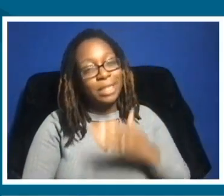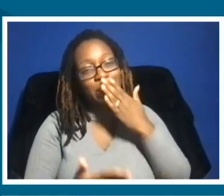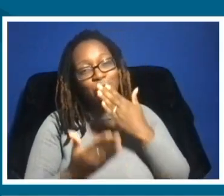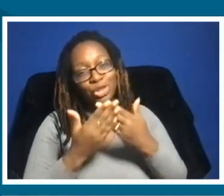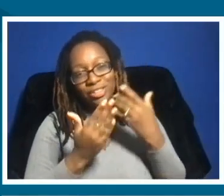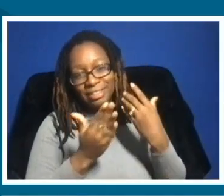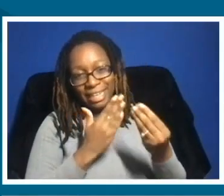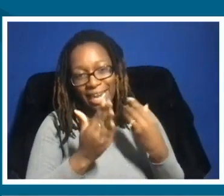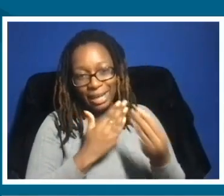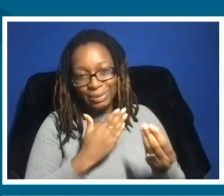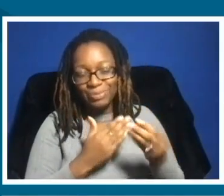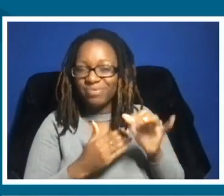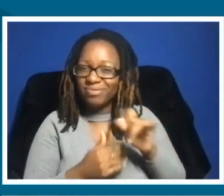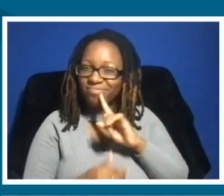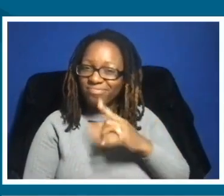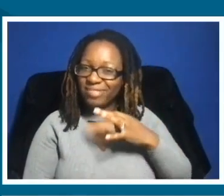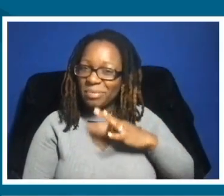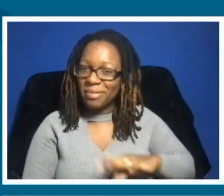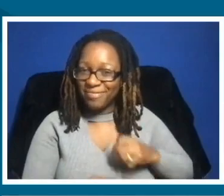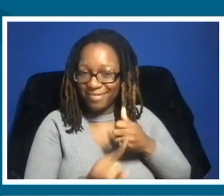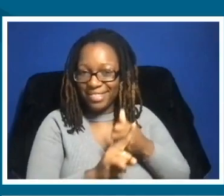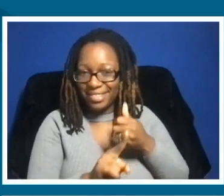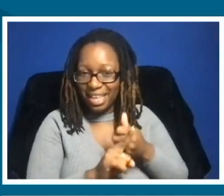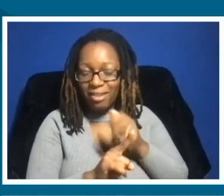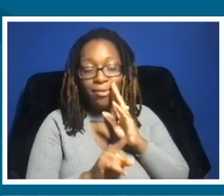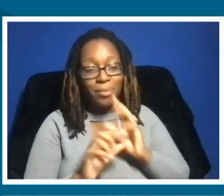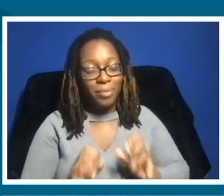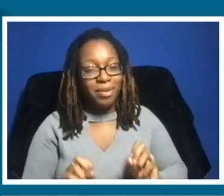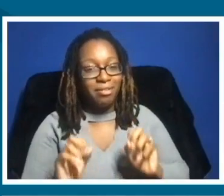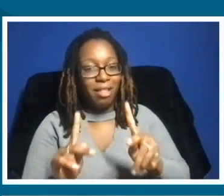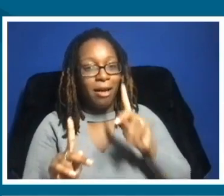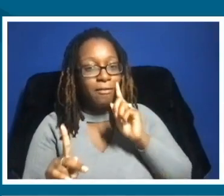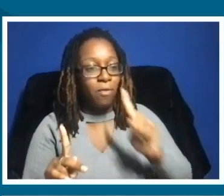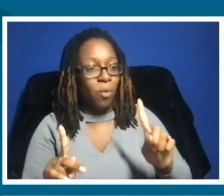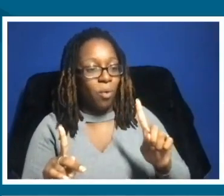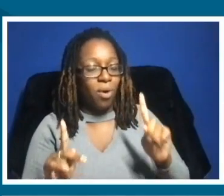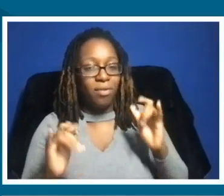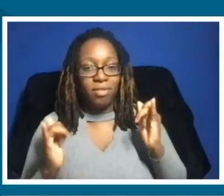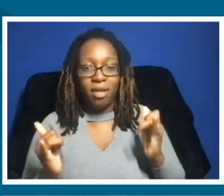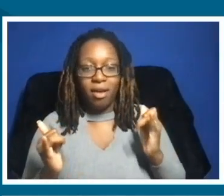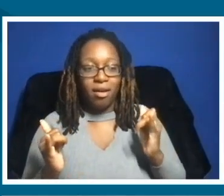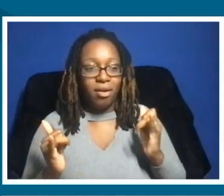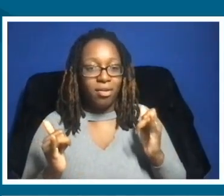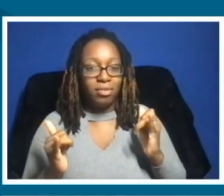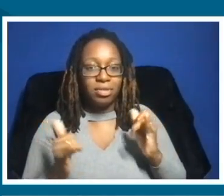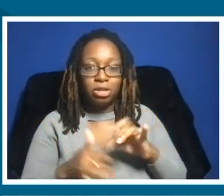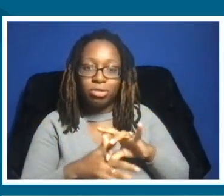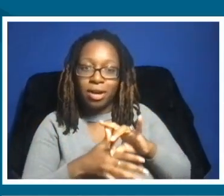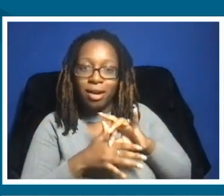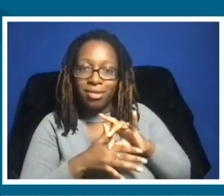is a benefit in and of itself and allows for that um in context review of the content and